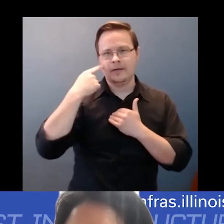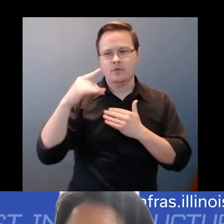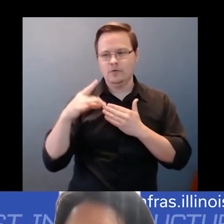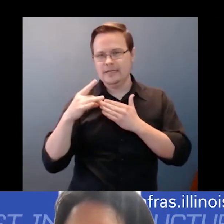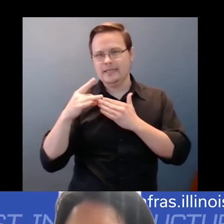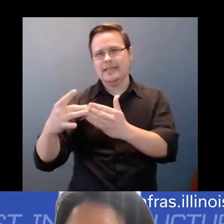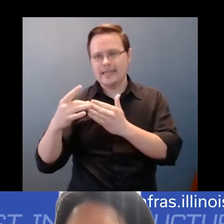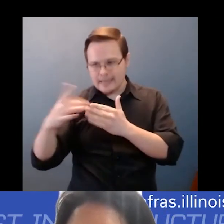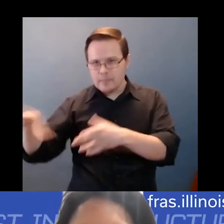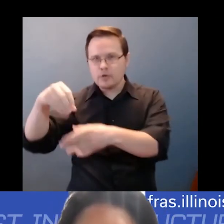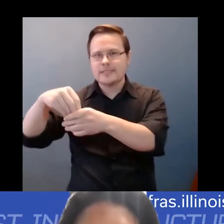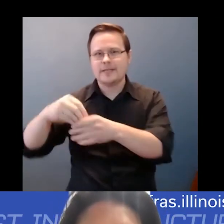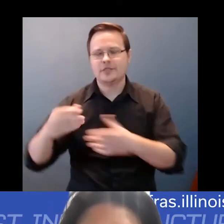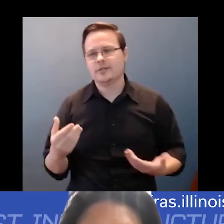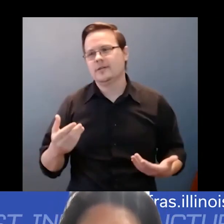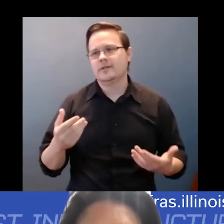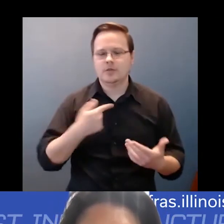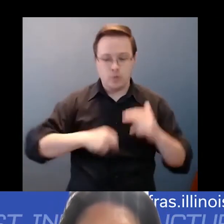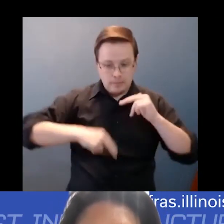like lead, lead up participation.